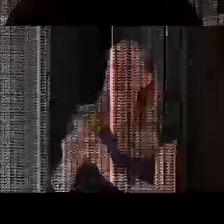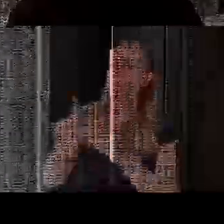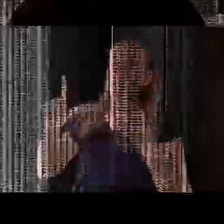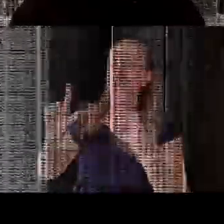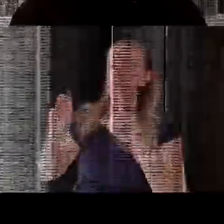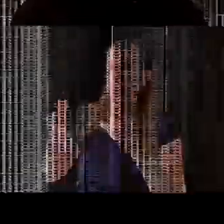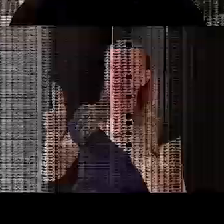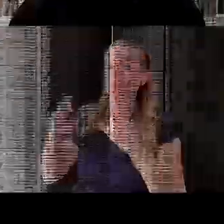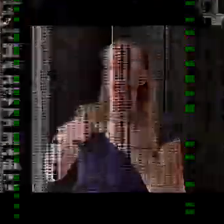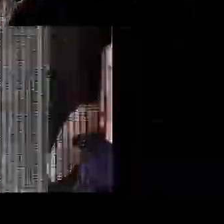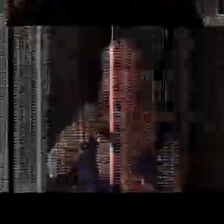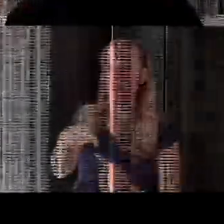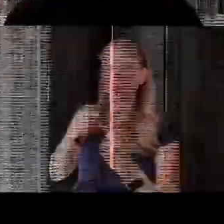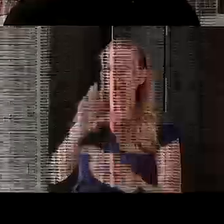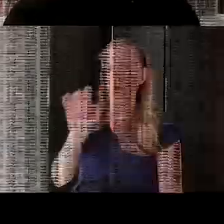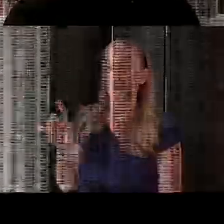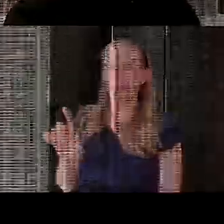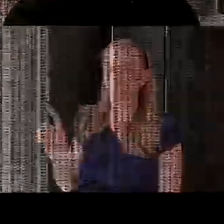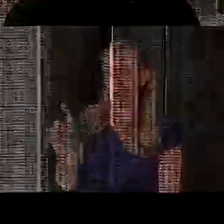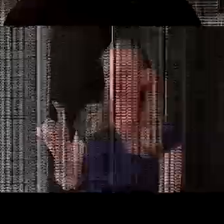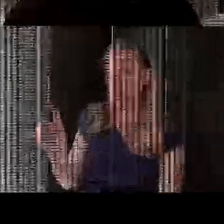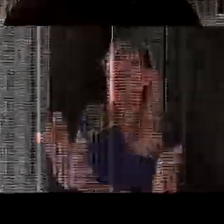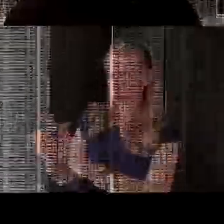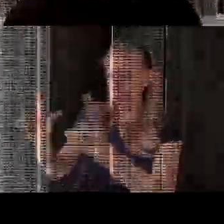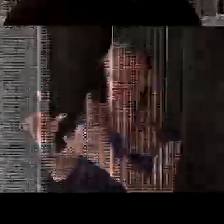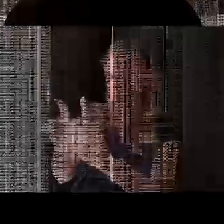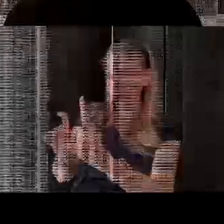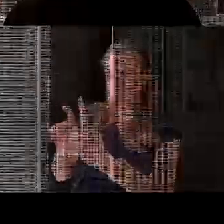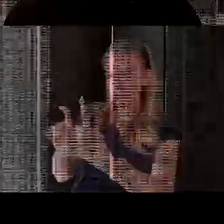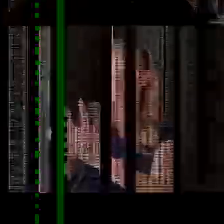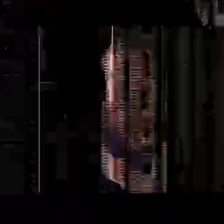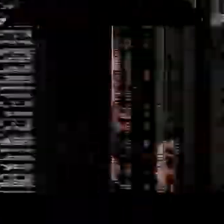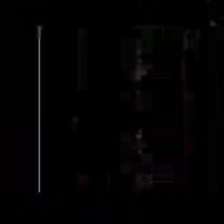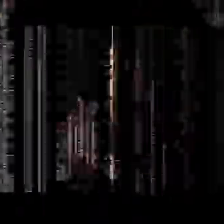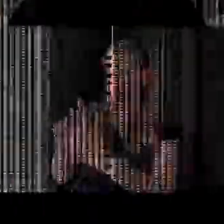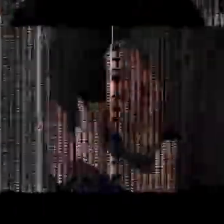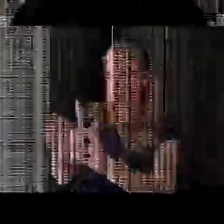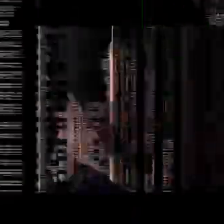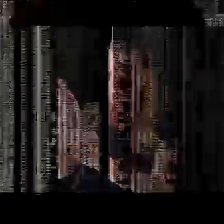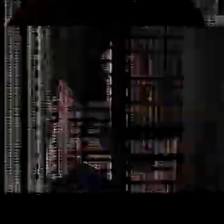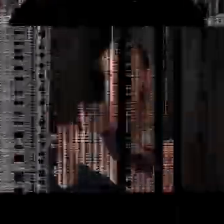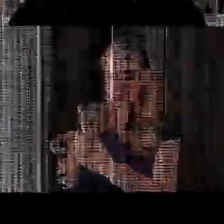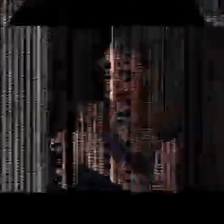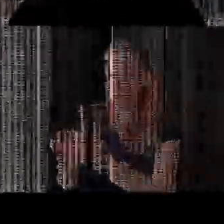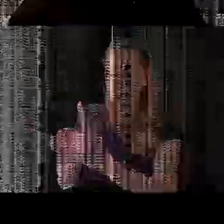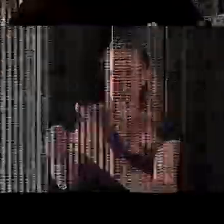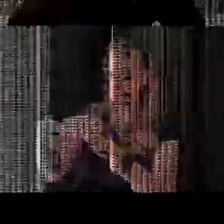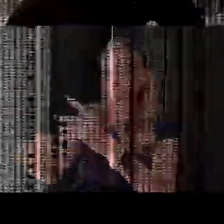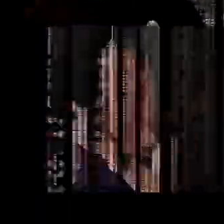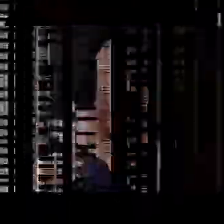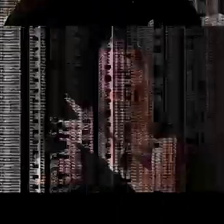I put my mouse cursor on it and it goes to use a submenu item and then the whole thing disappears.